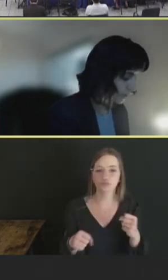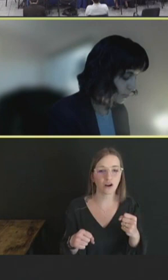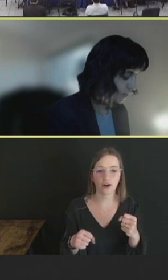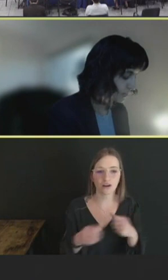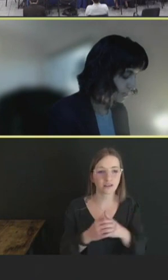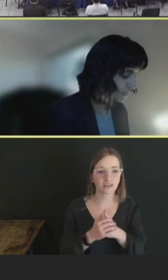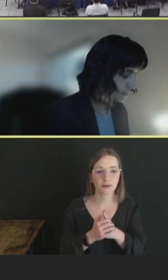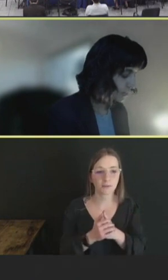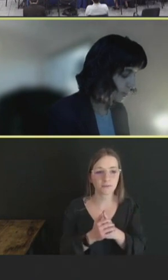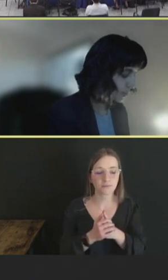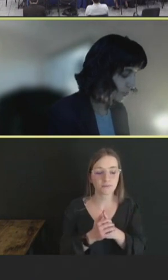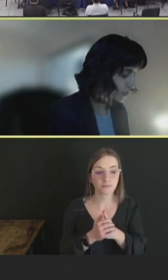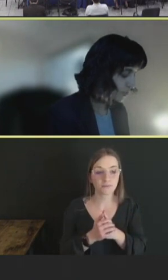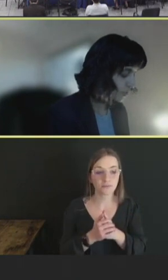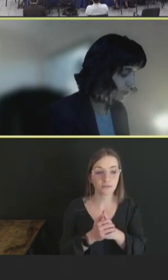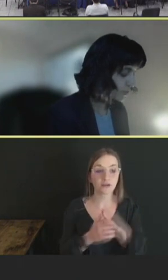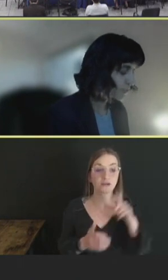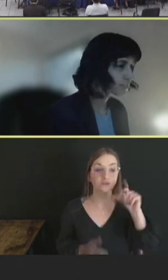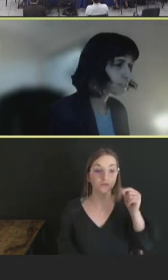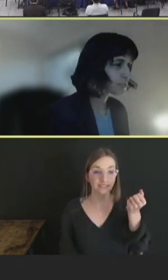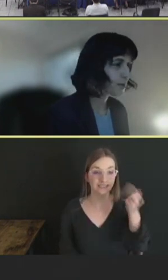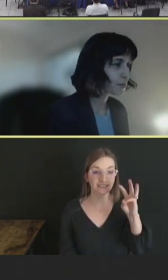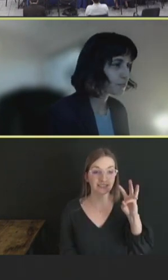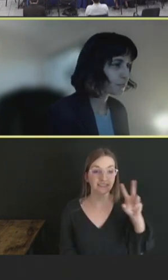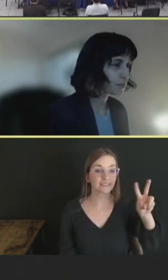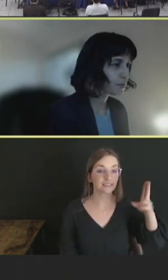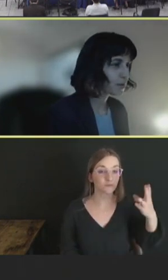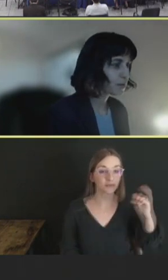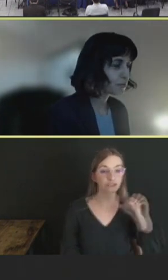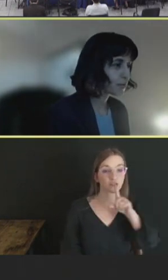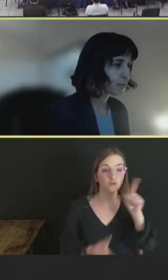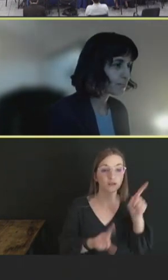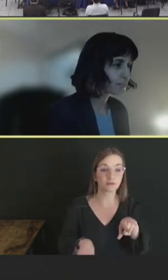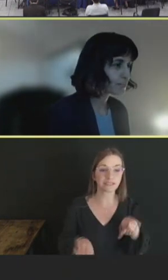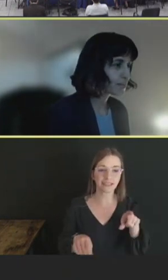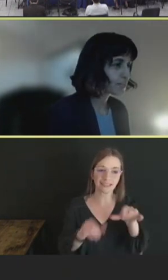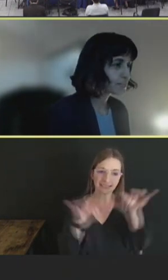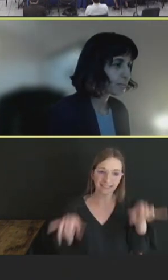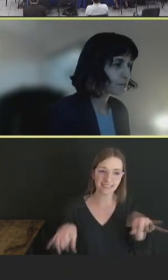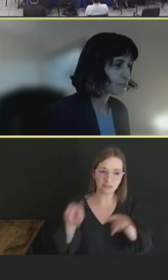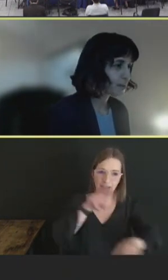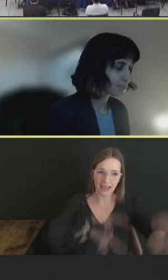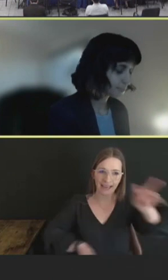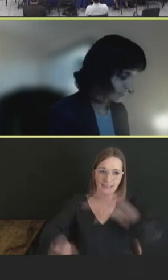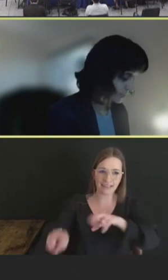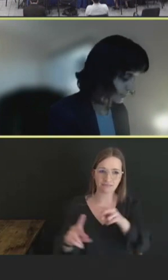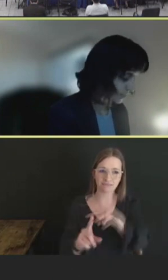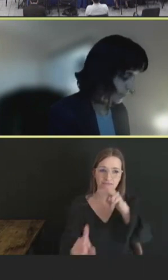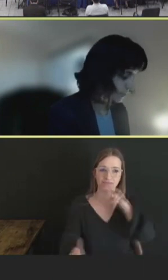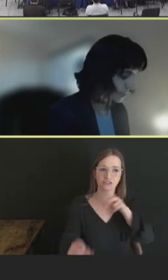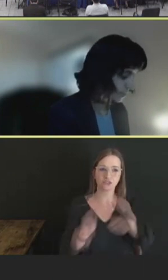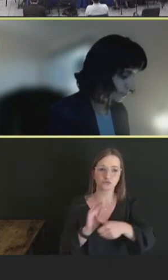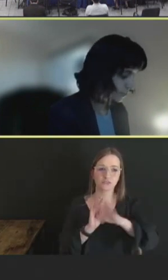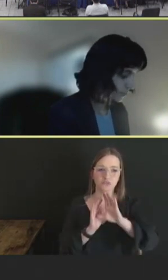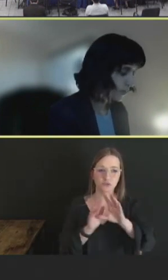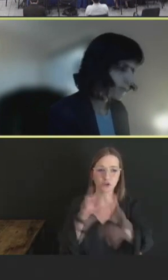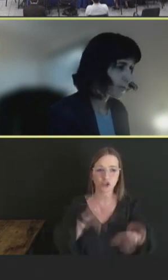then in 2016, WHO commissioned a systematic review looking at these same vaccines and also reviewing